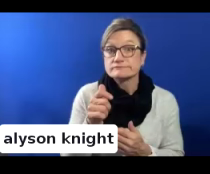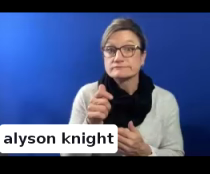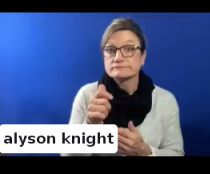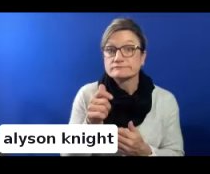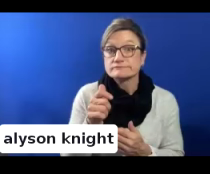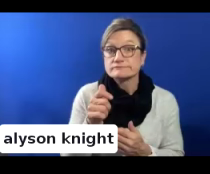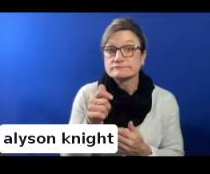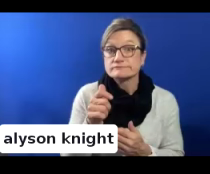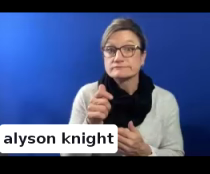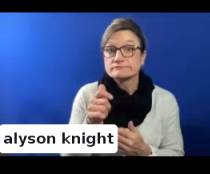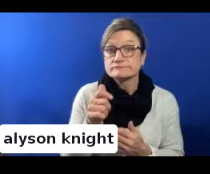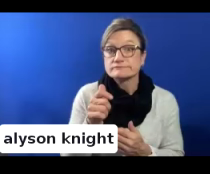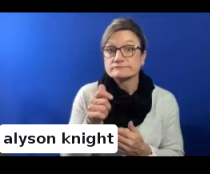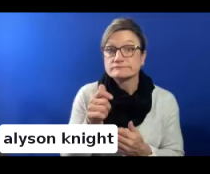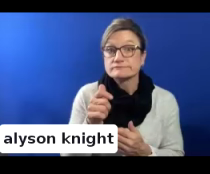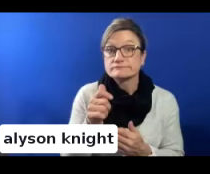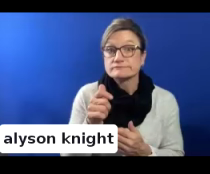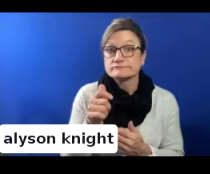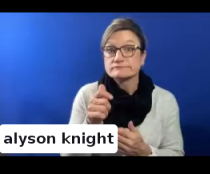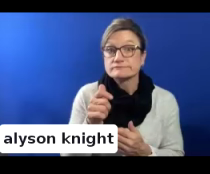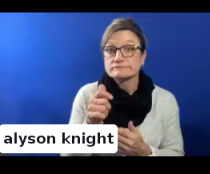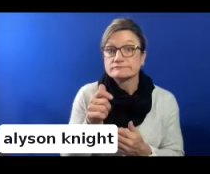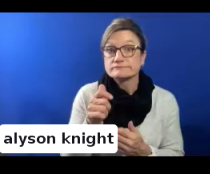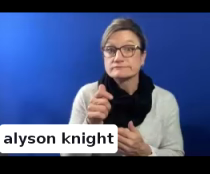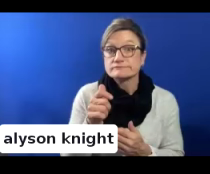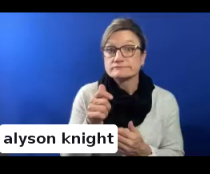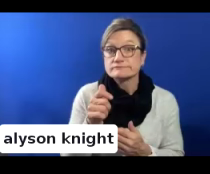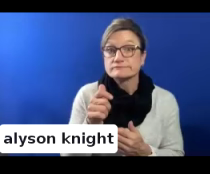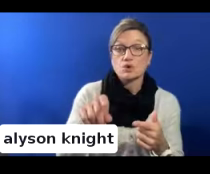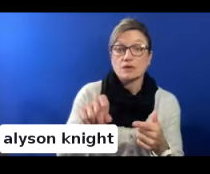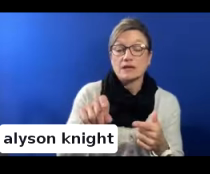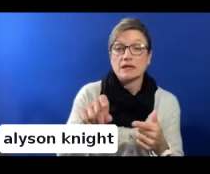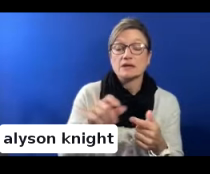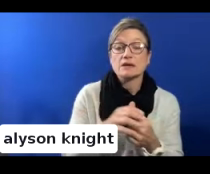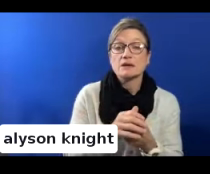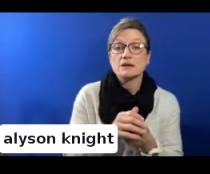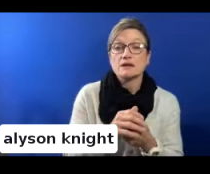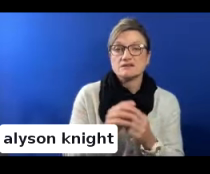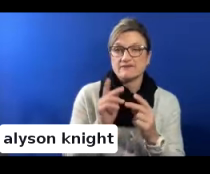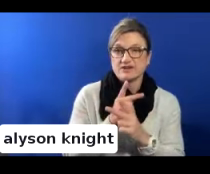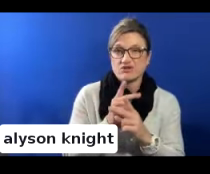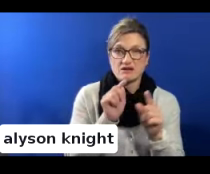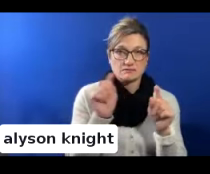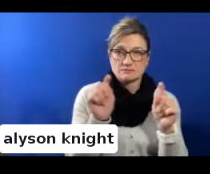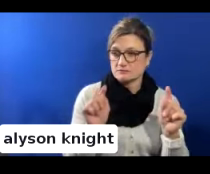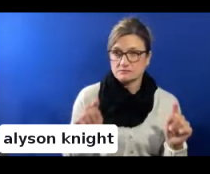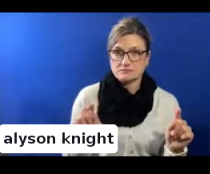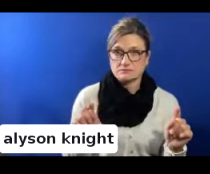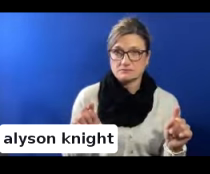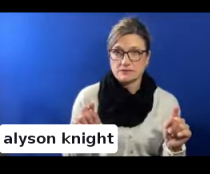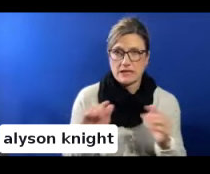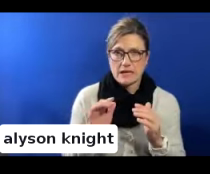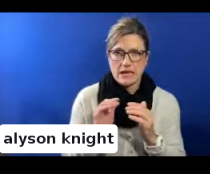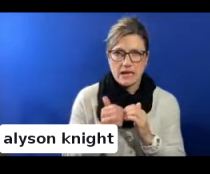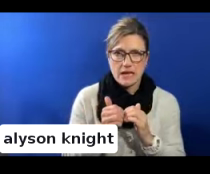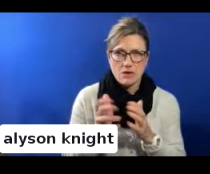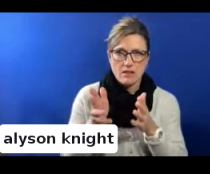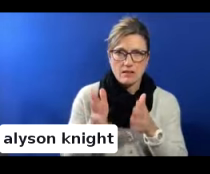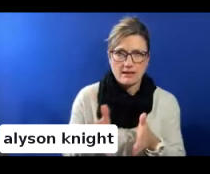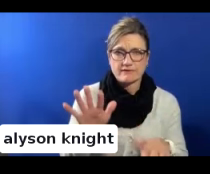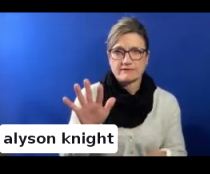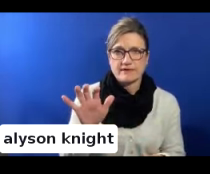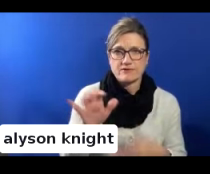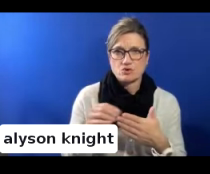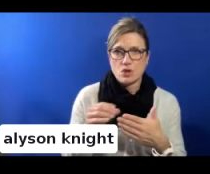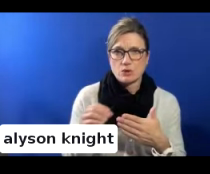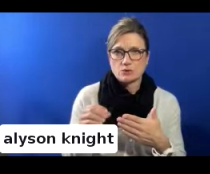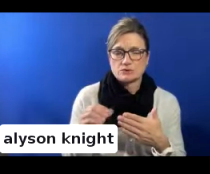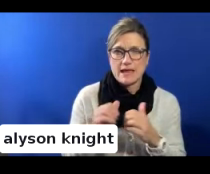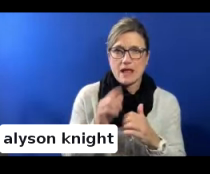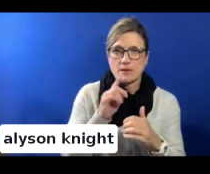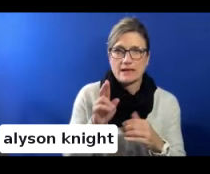Then we would need to figure out how the remaining balance will be expensed.